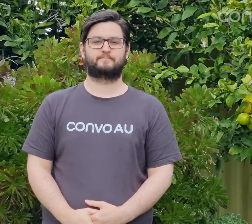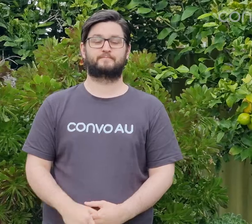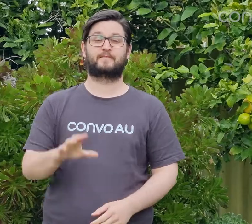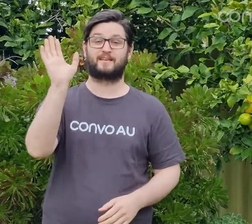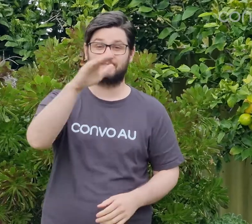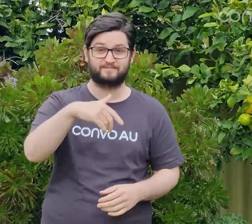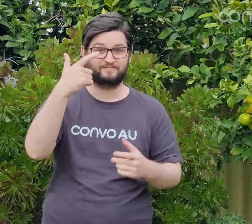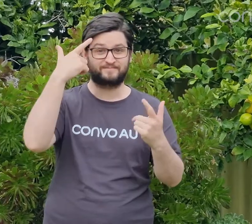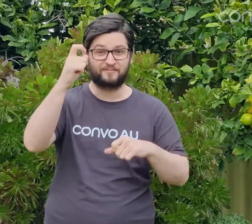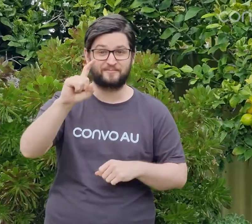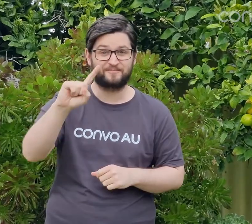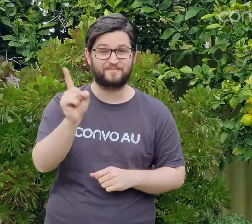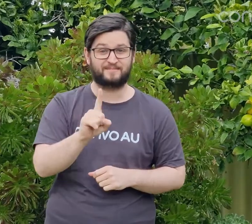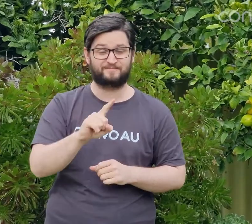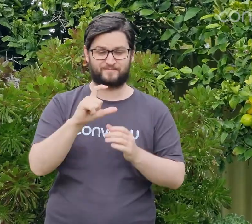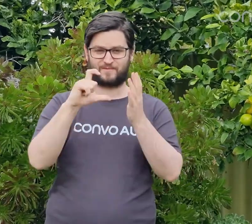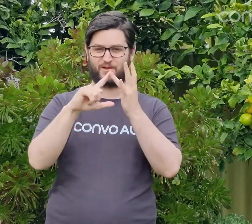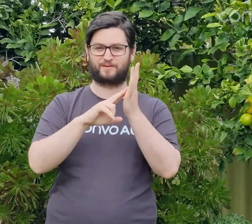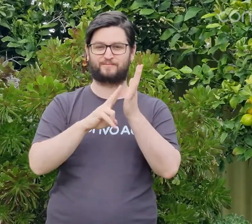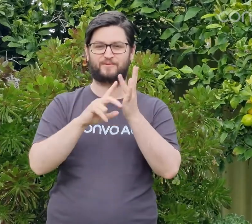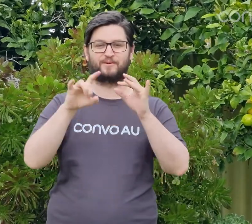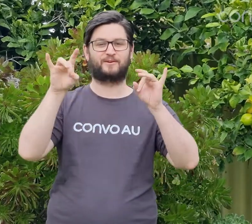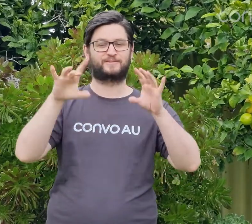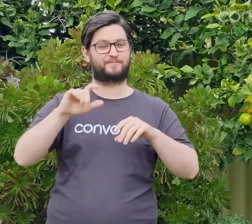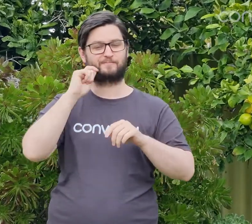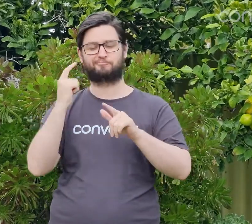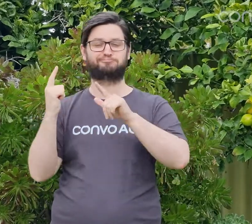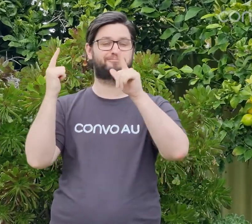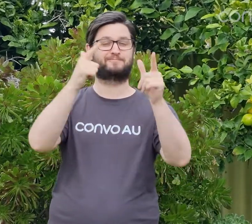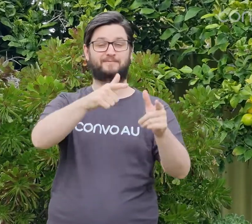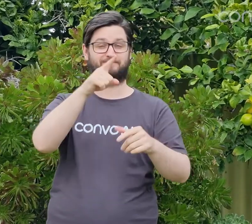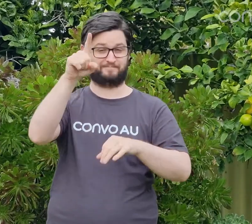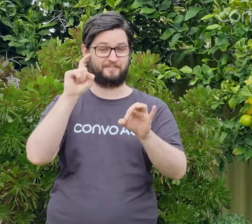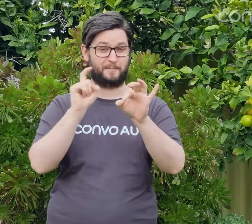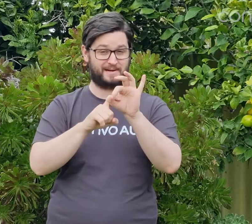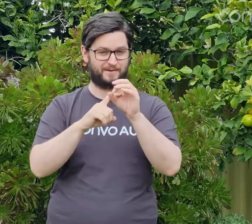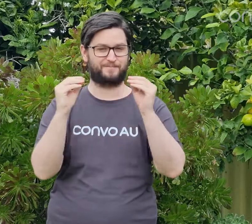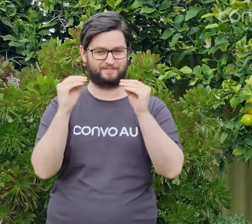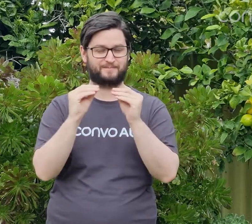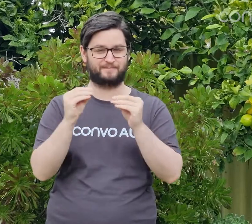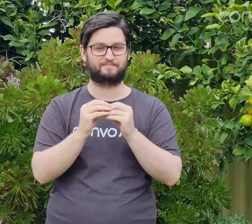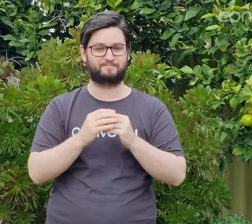Guess what? Convo Australia is going to Queensland!